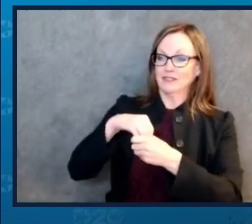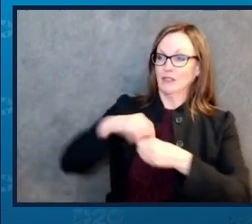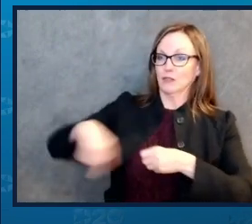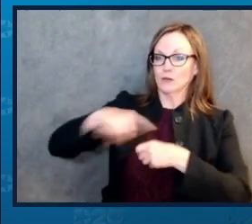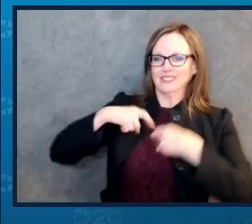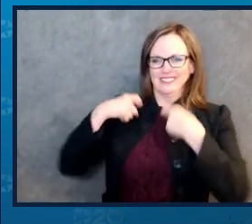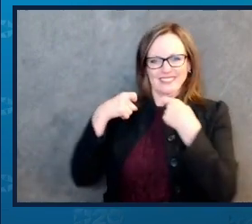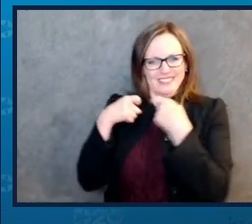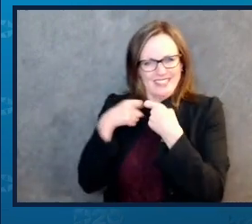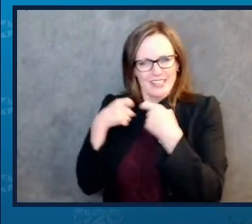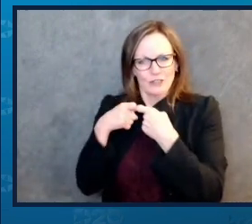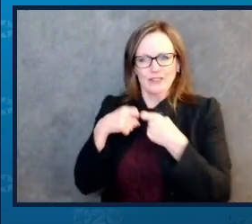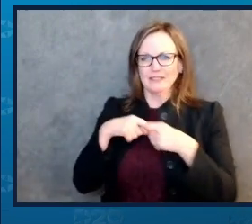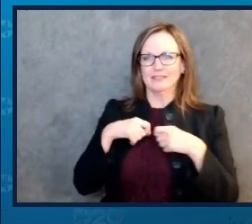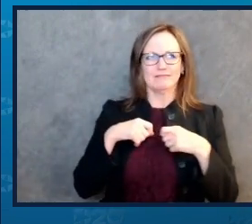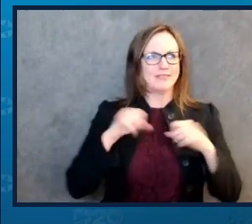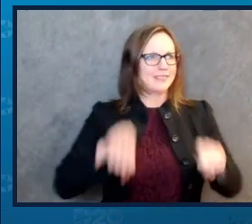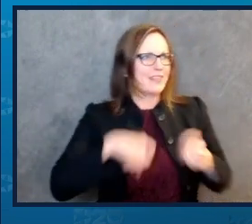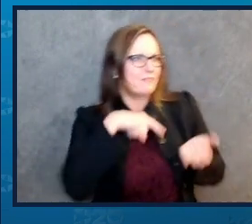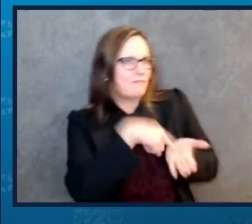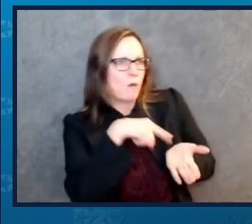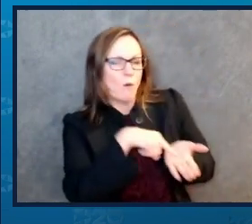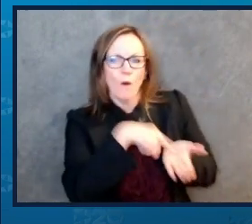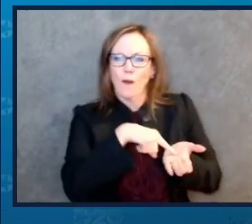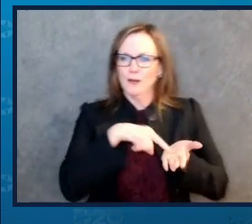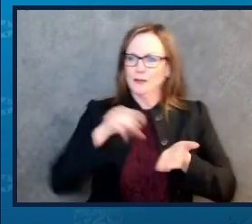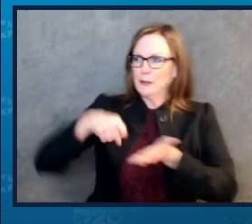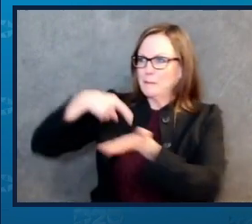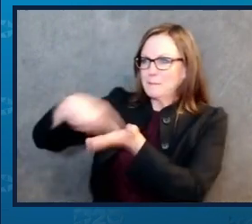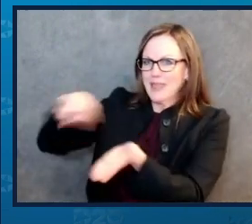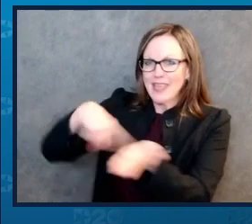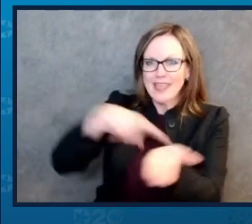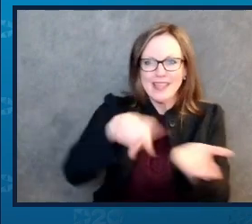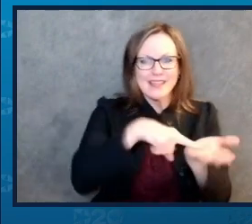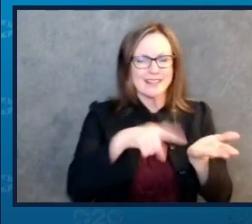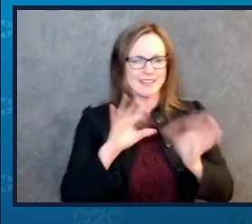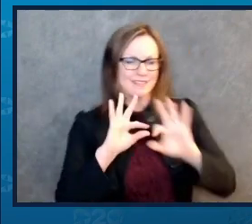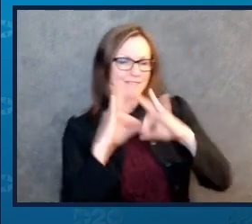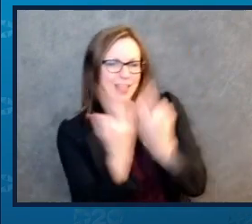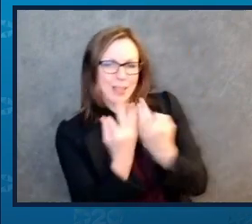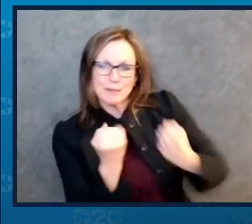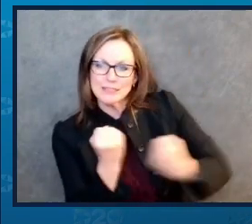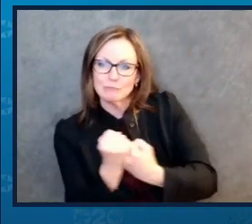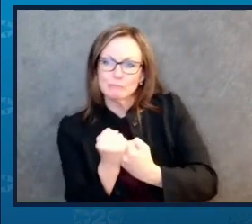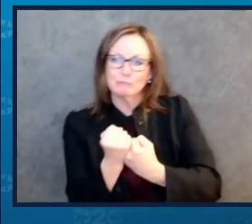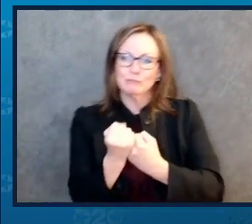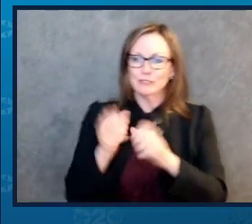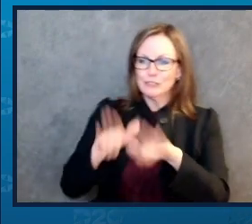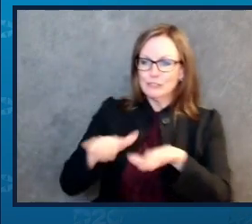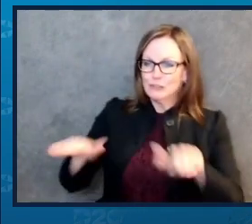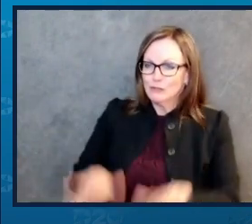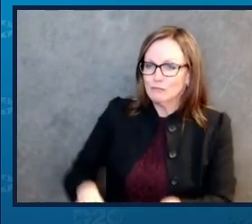FAMILIES CAN AFFORD CHILD CARE, THAT IS HOW WE BUILD BACK BETTER.